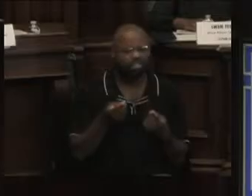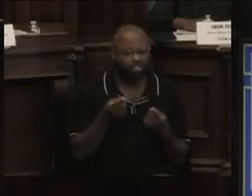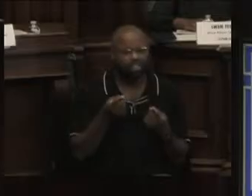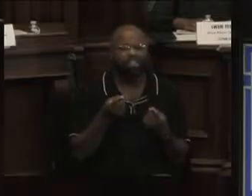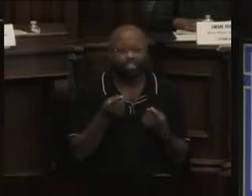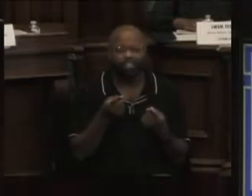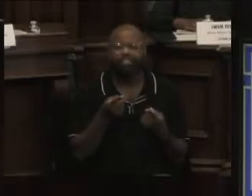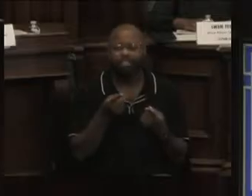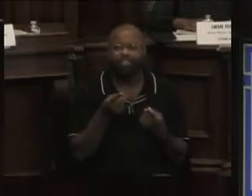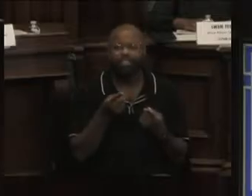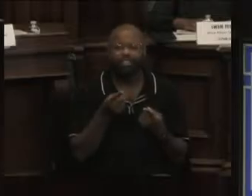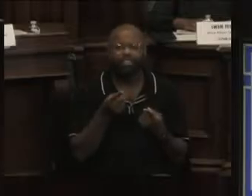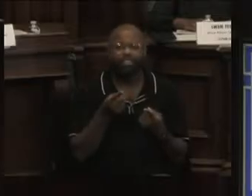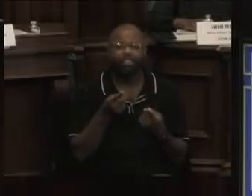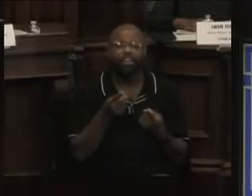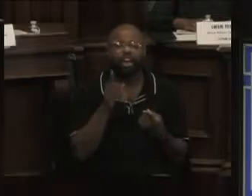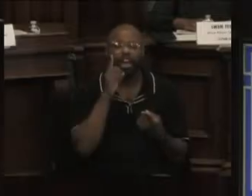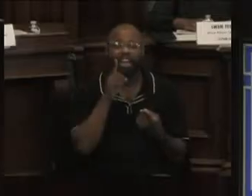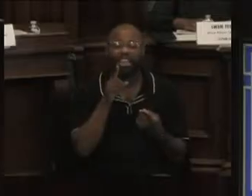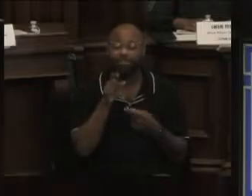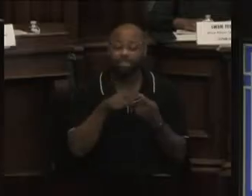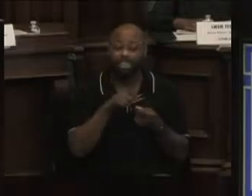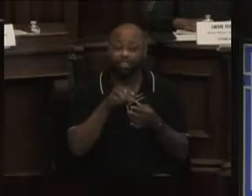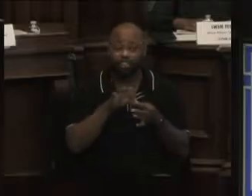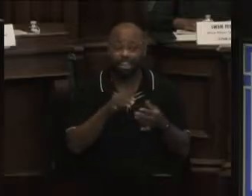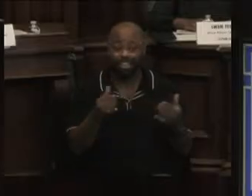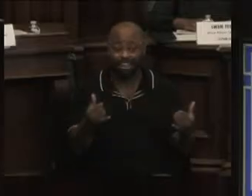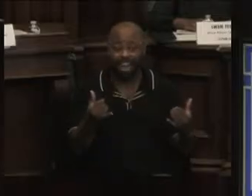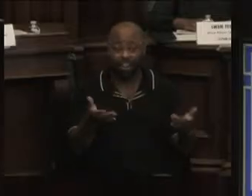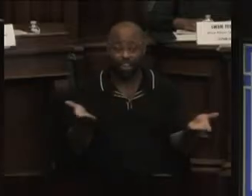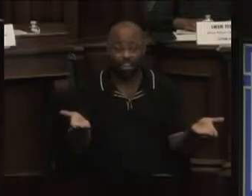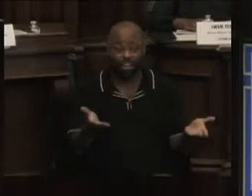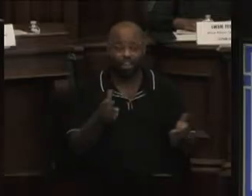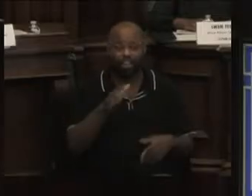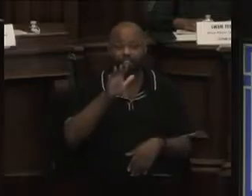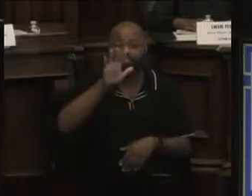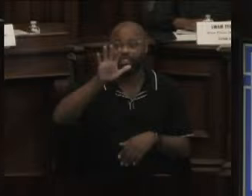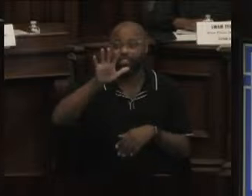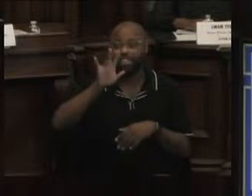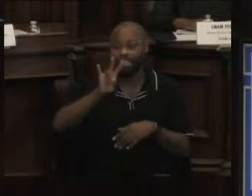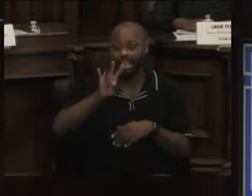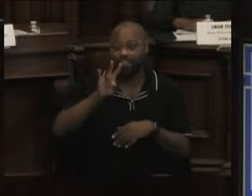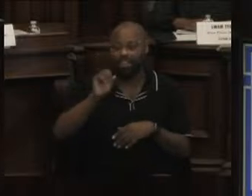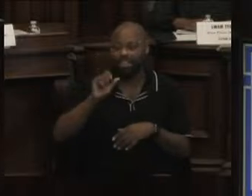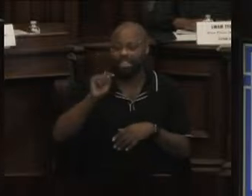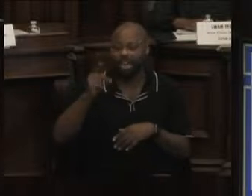looking at cases over the past several months, and this is